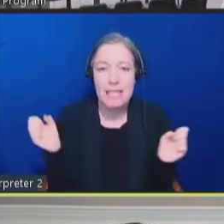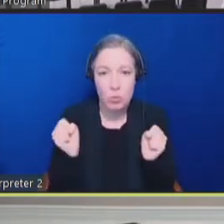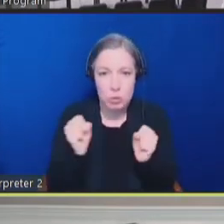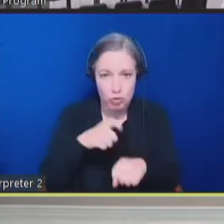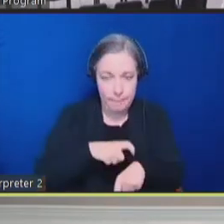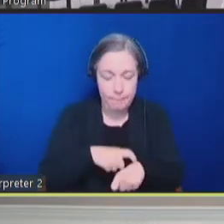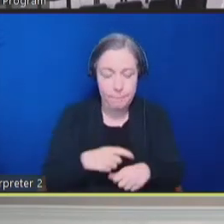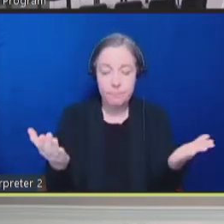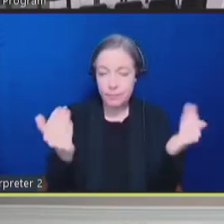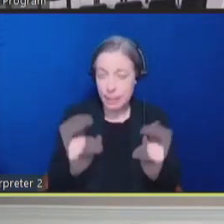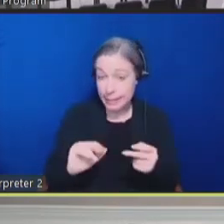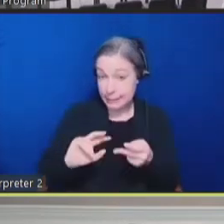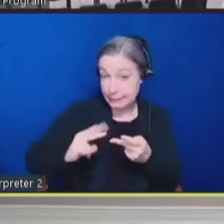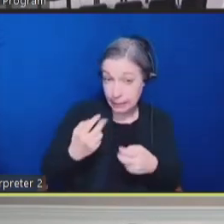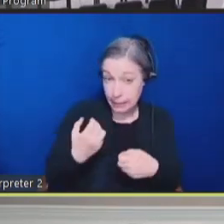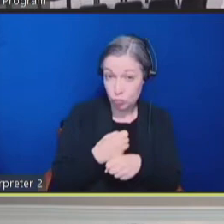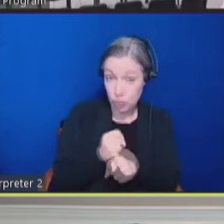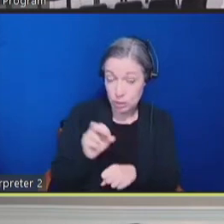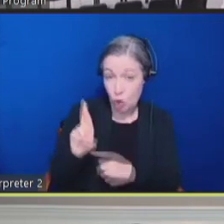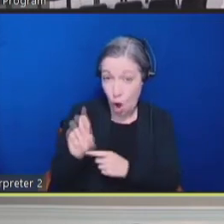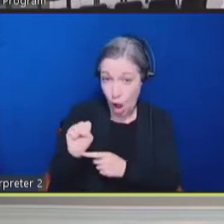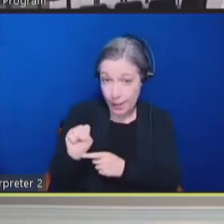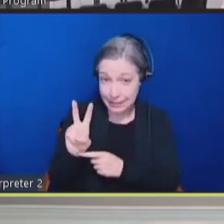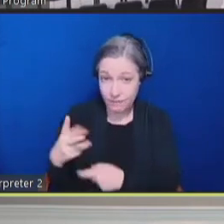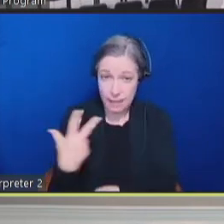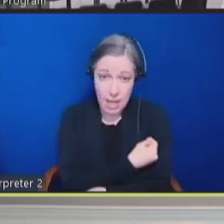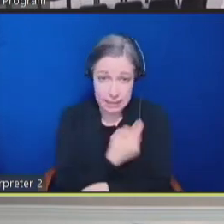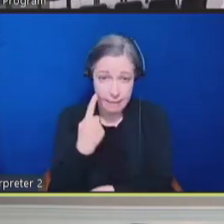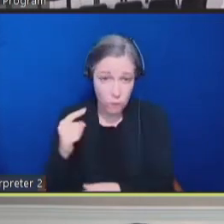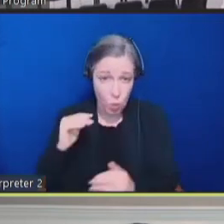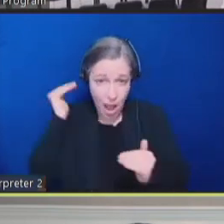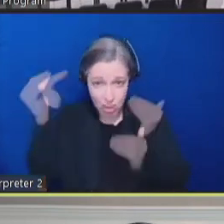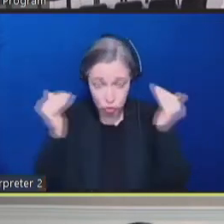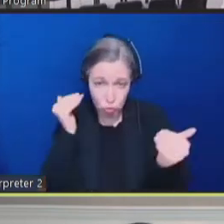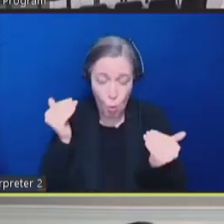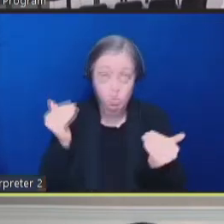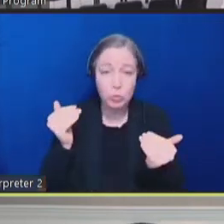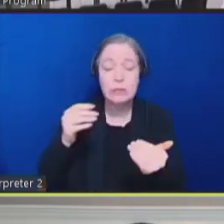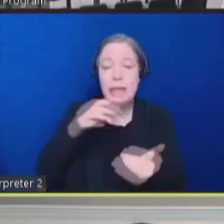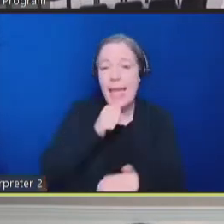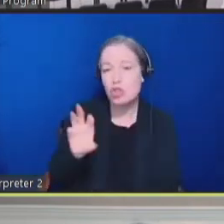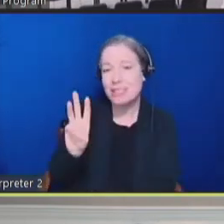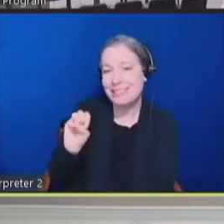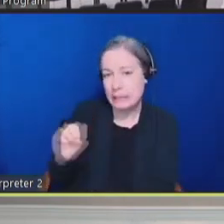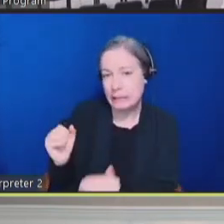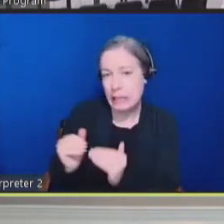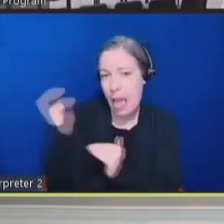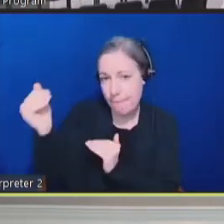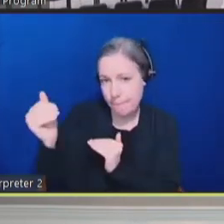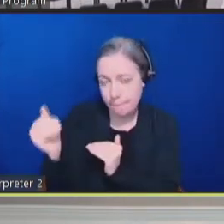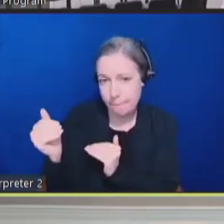vaccines for adults 60 and older under shared clinical decision-making. And then tomorrow,